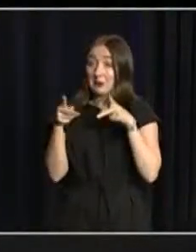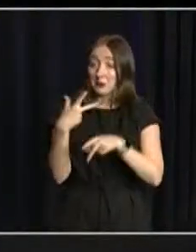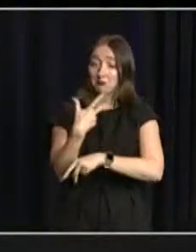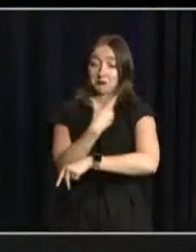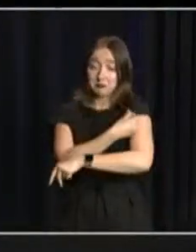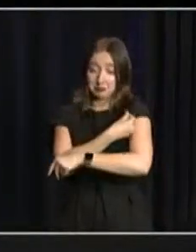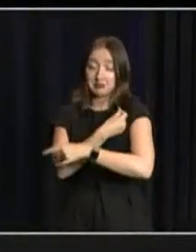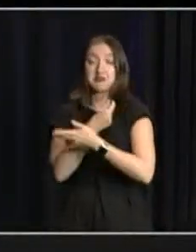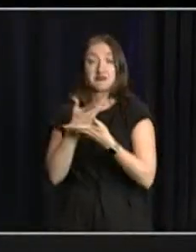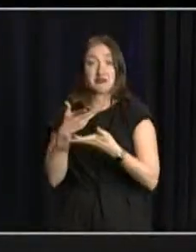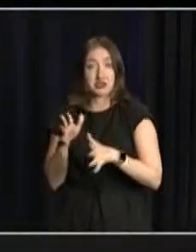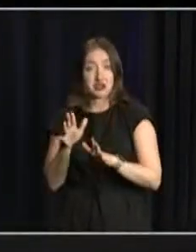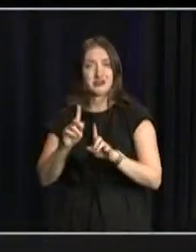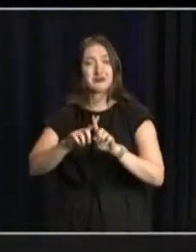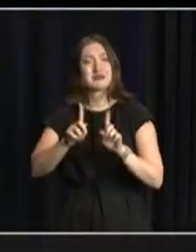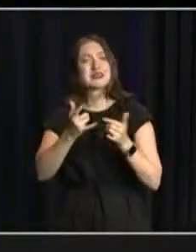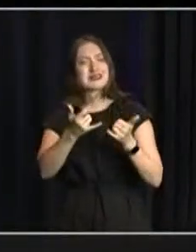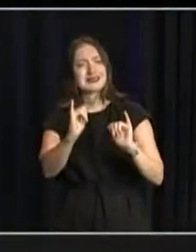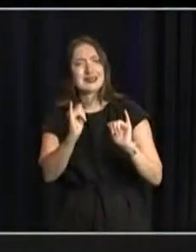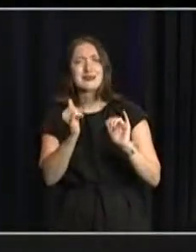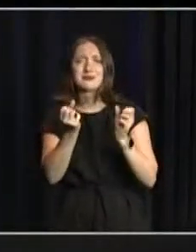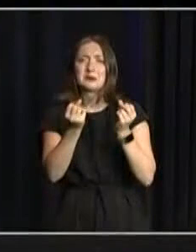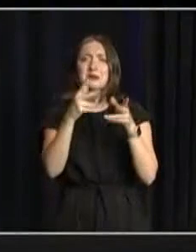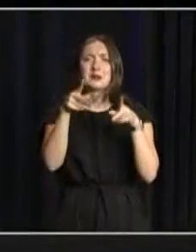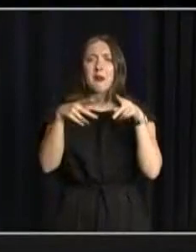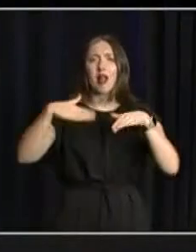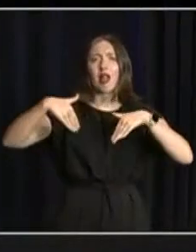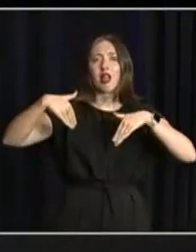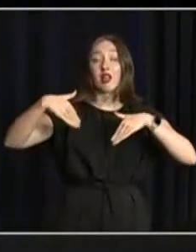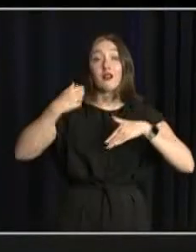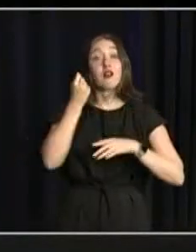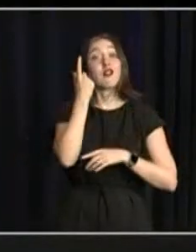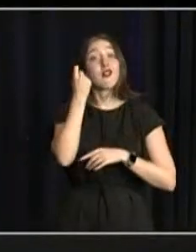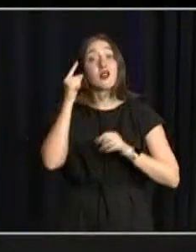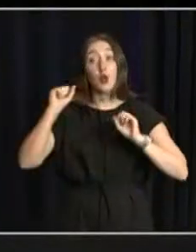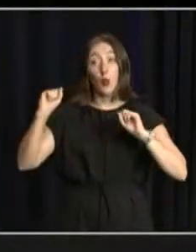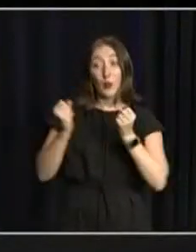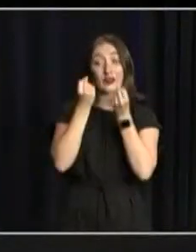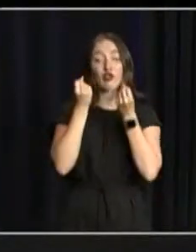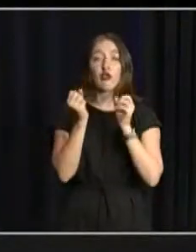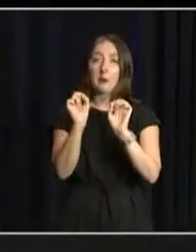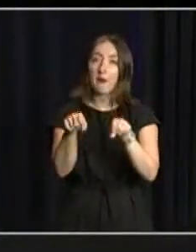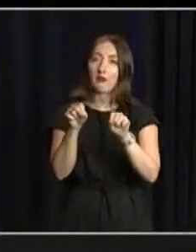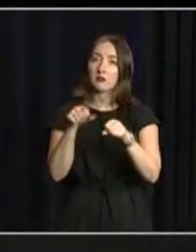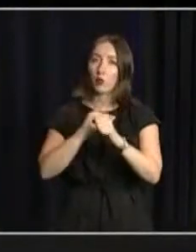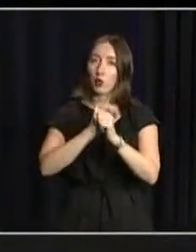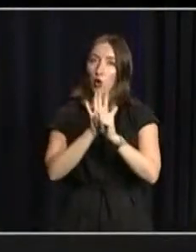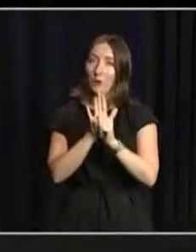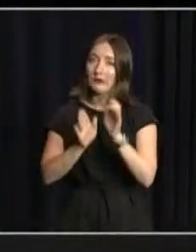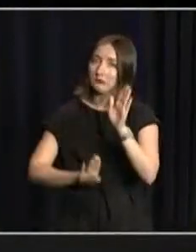We had one last January, reached a high 15120 people in the hospital. We don't want to see that again.